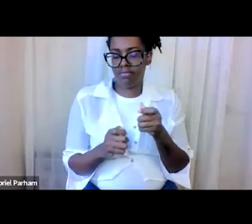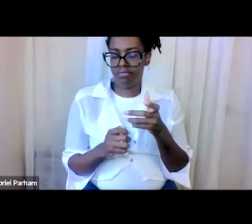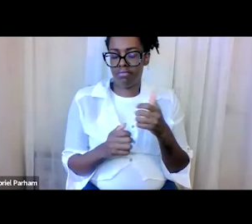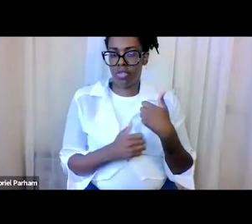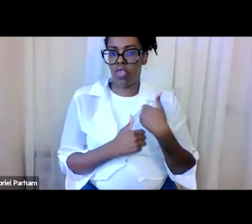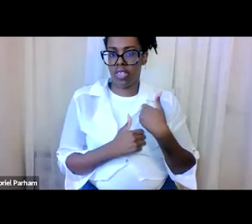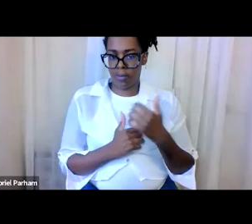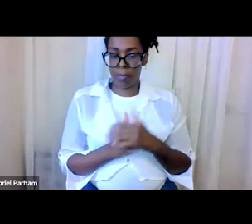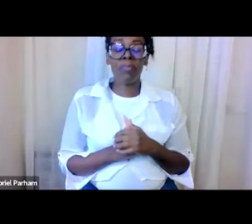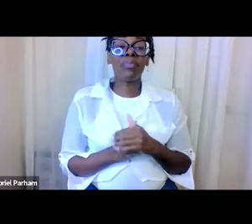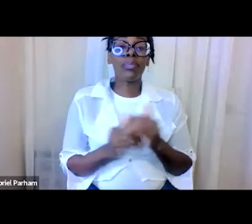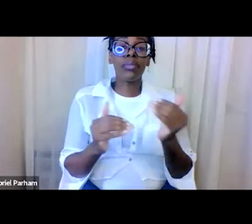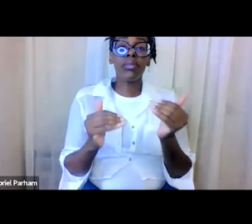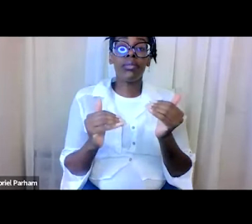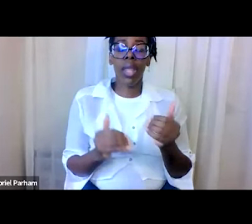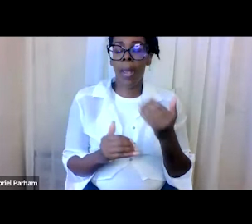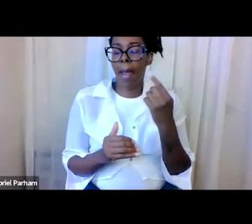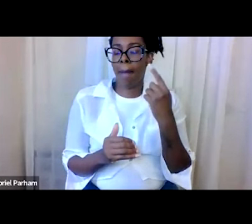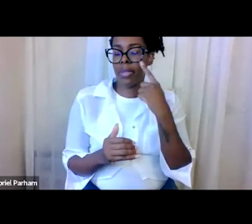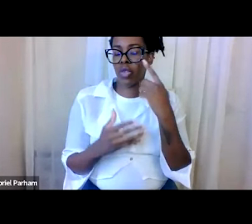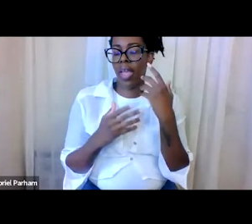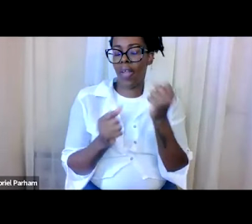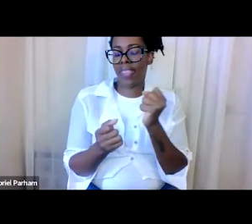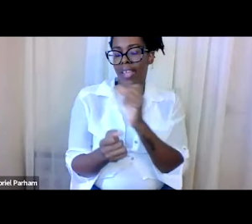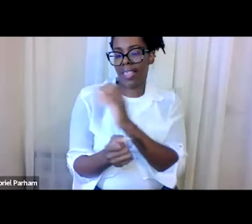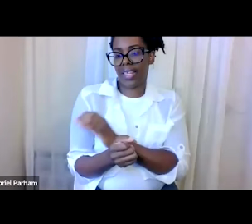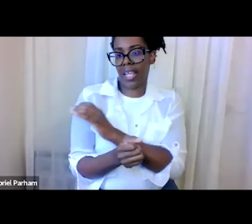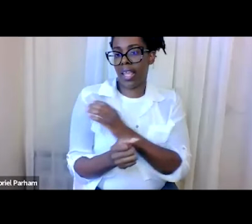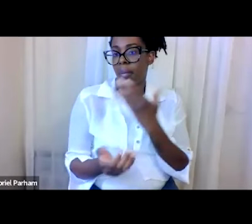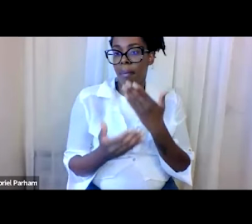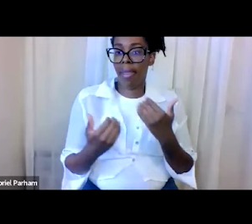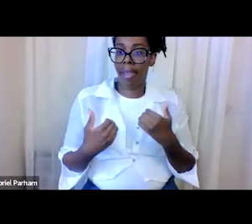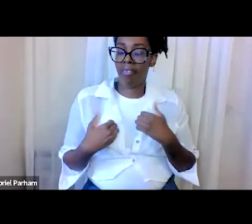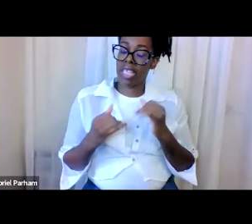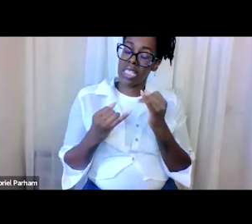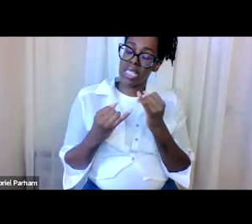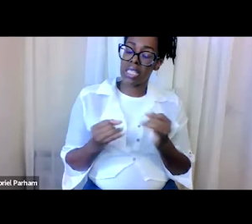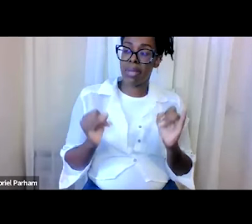The next resource is the mental health clinic. So that may exist in an independent building,